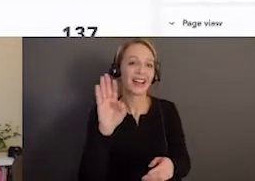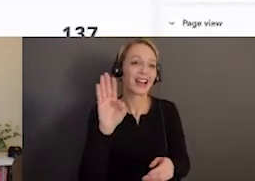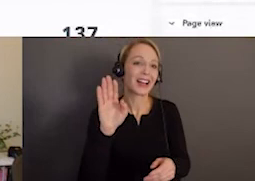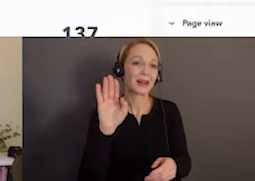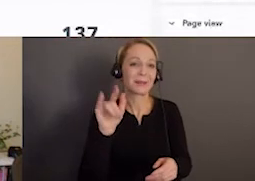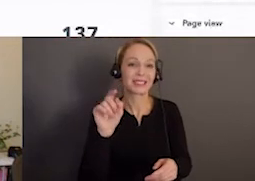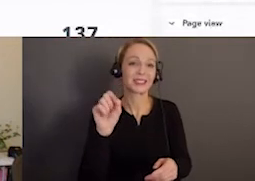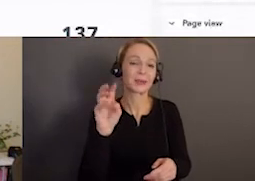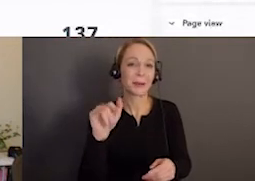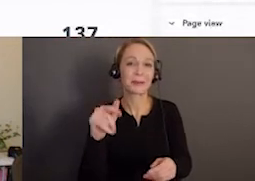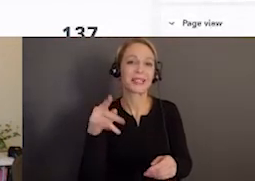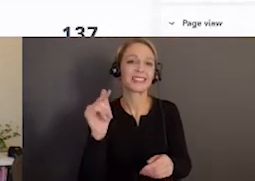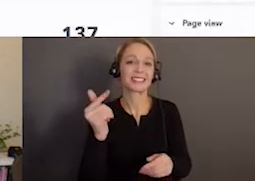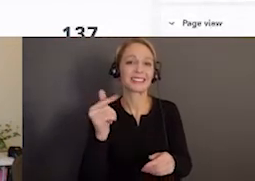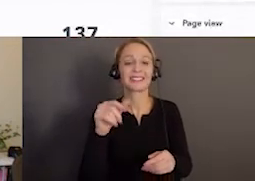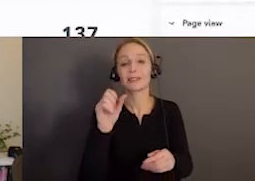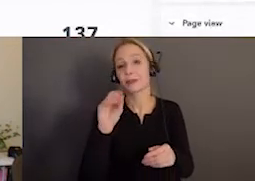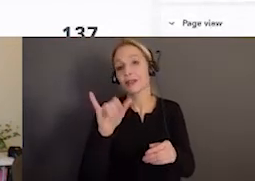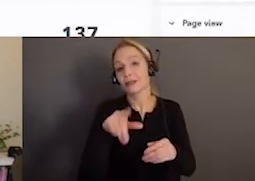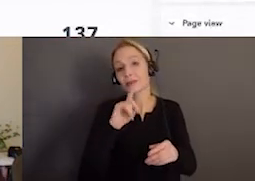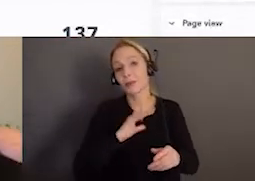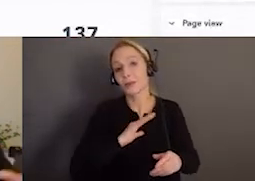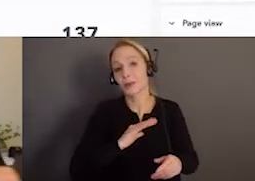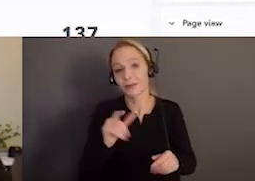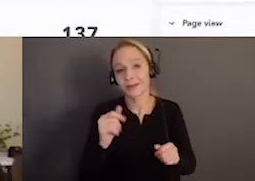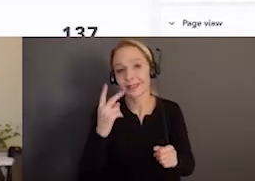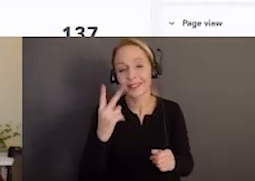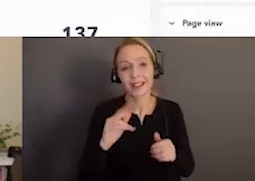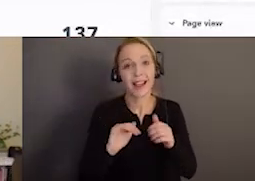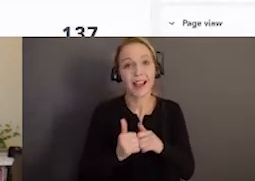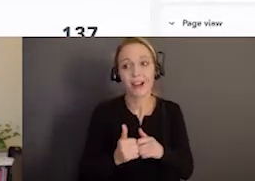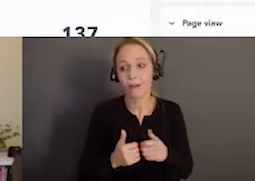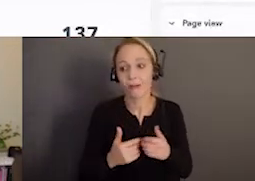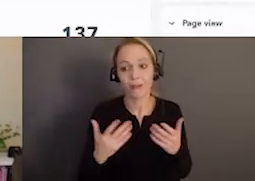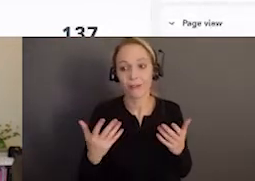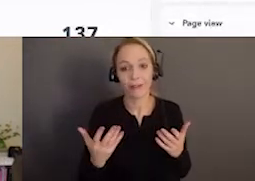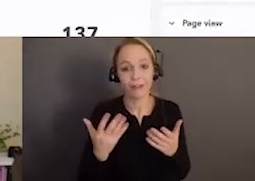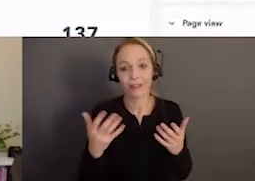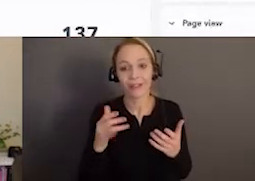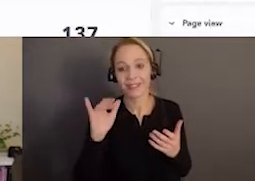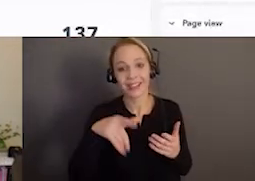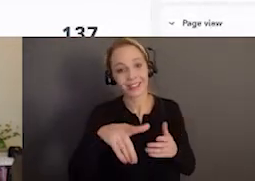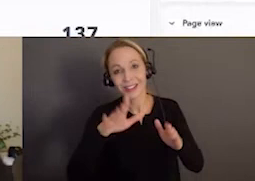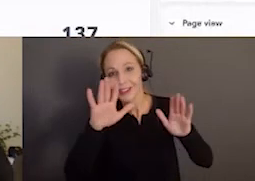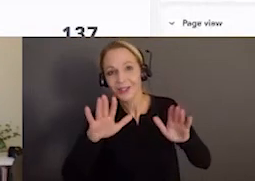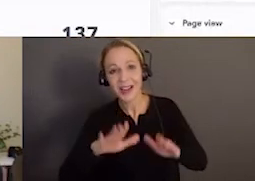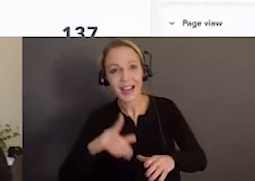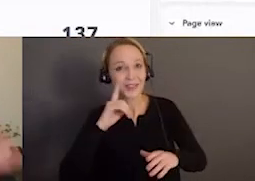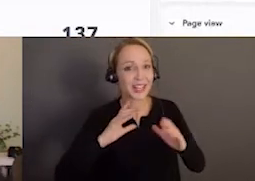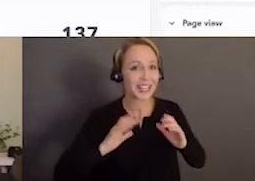THAT'S COOL AND SEE HOW IT'S GREAT FOR THE CUSTOMER AND